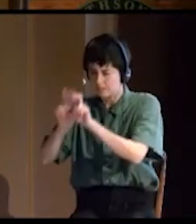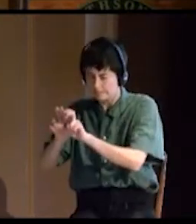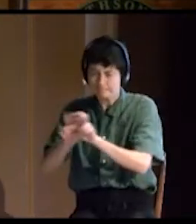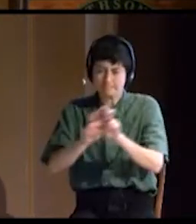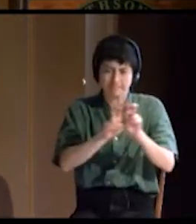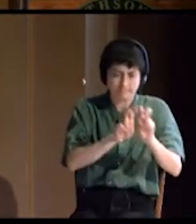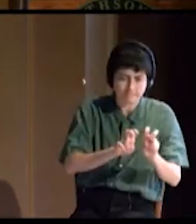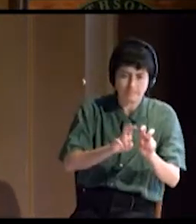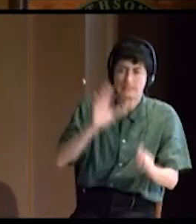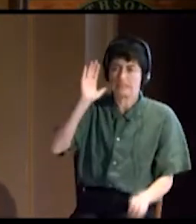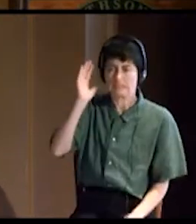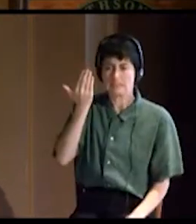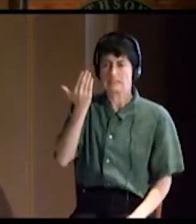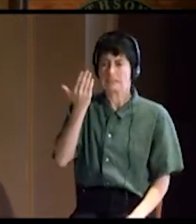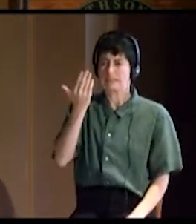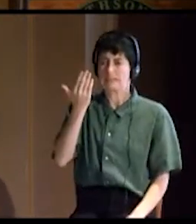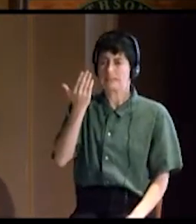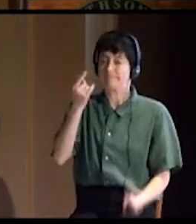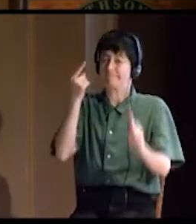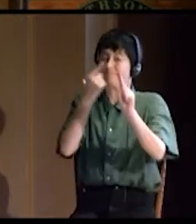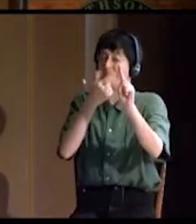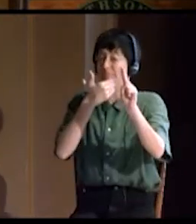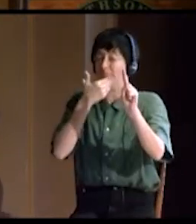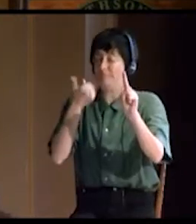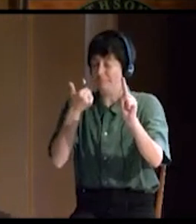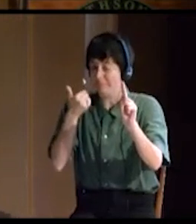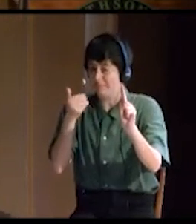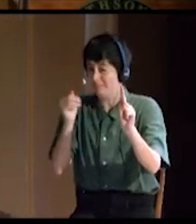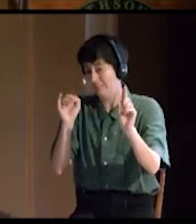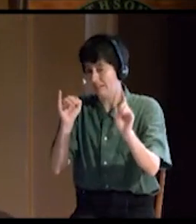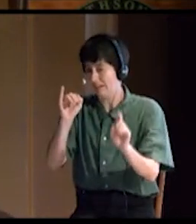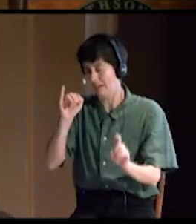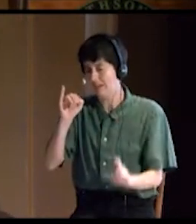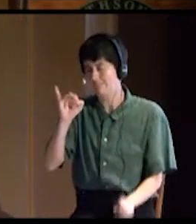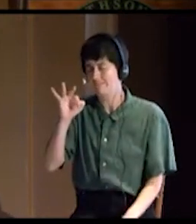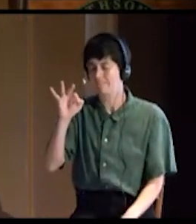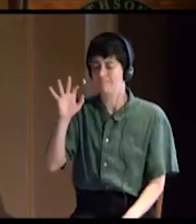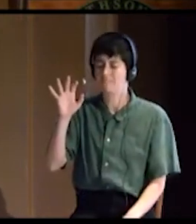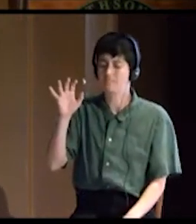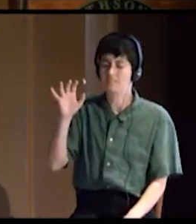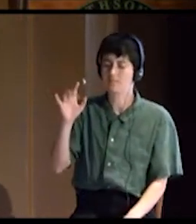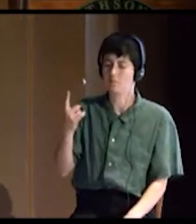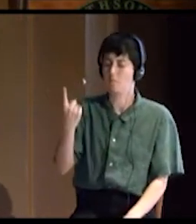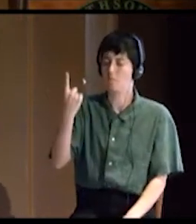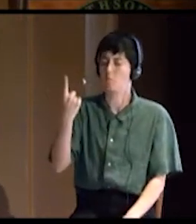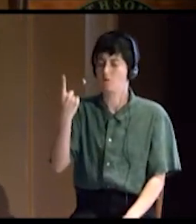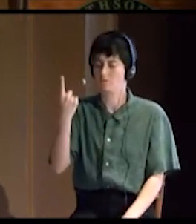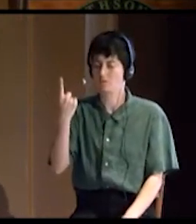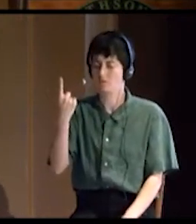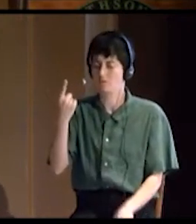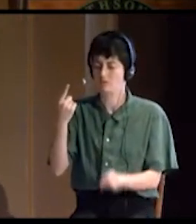Here we can see that the temperate racemose group represented by Prunus serotina is 71.2% sister